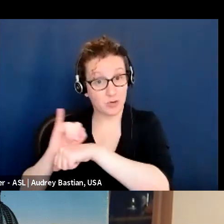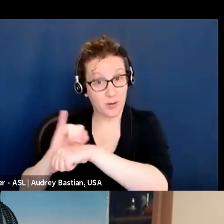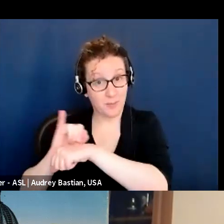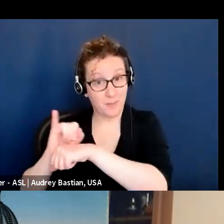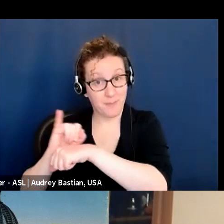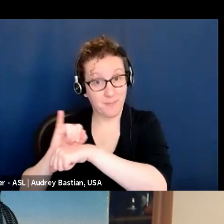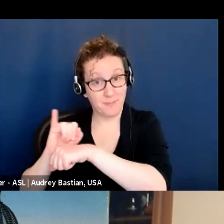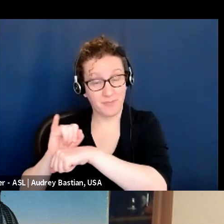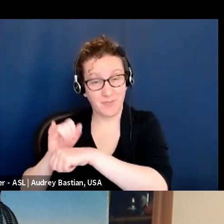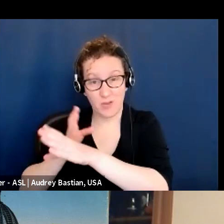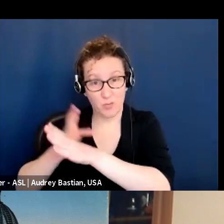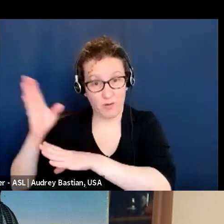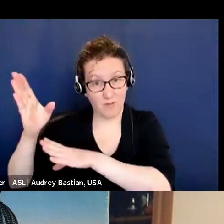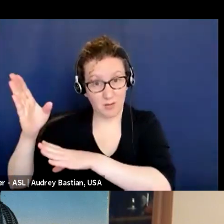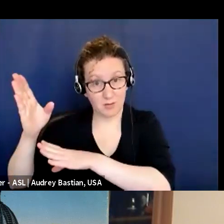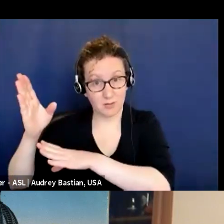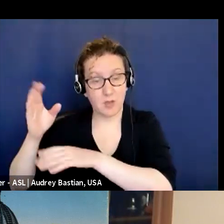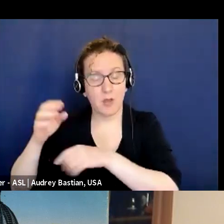in your career field. And I had actually found